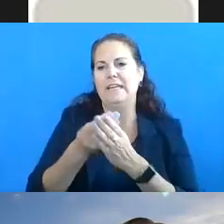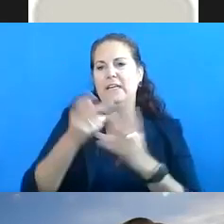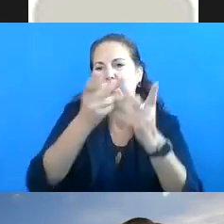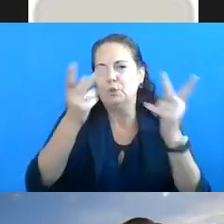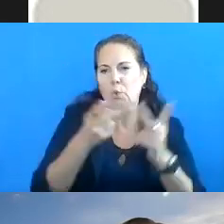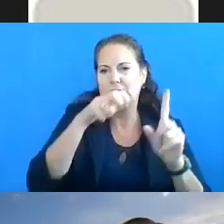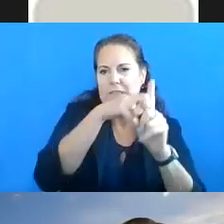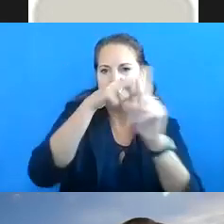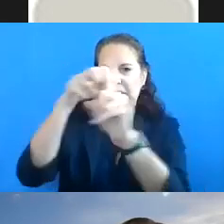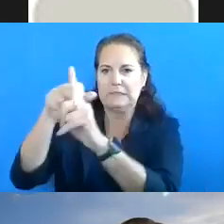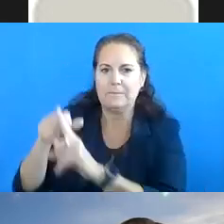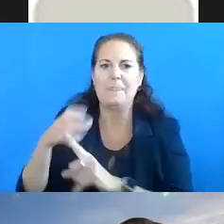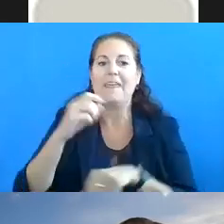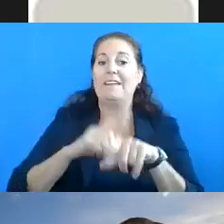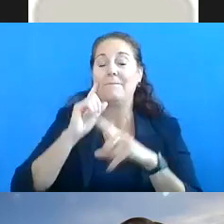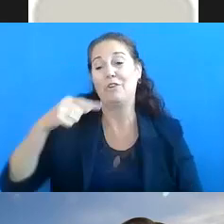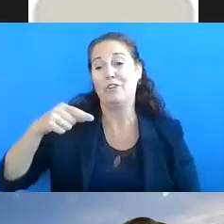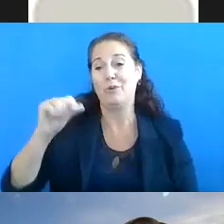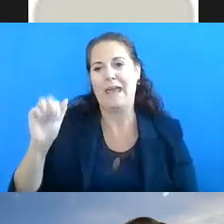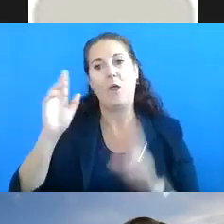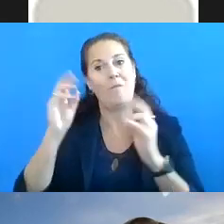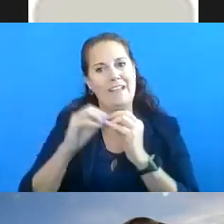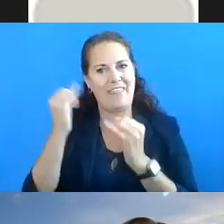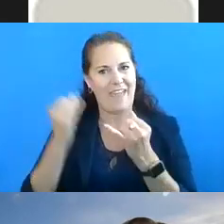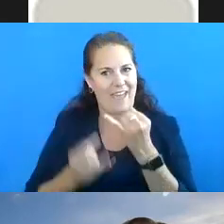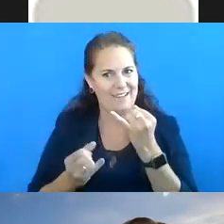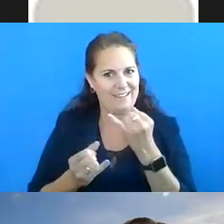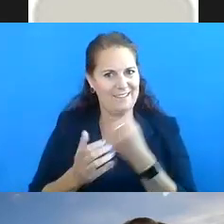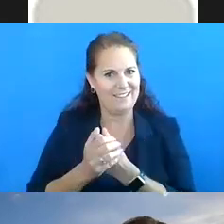and then we will have time for Q&A, hopefully. So if we want to move on to the next slide.